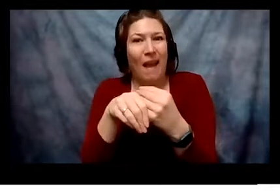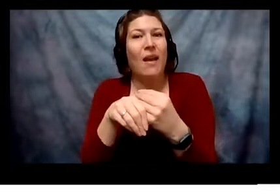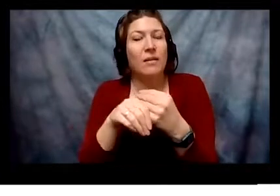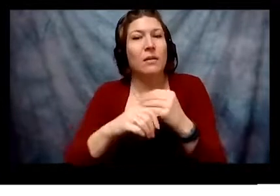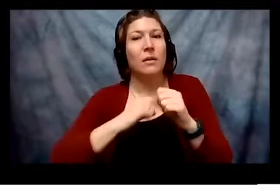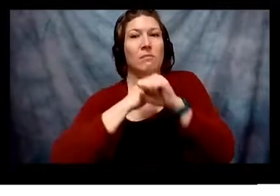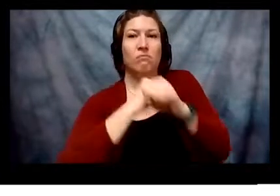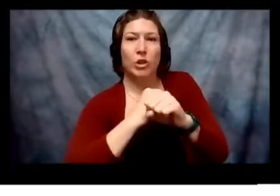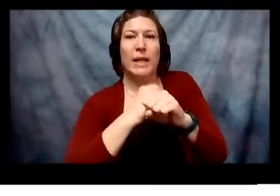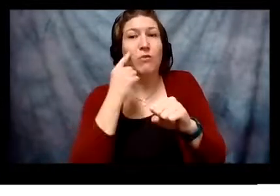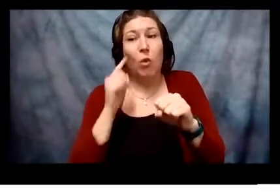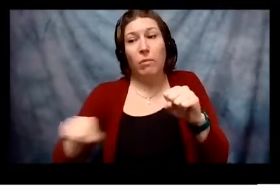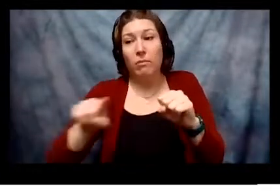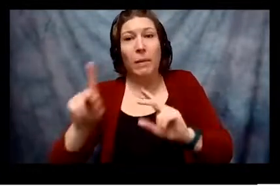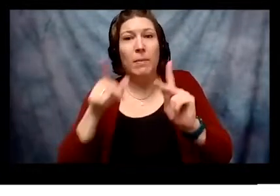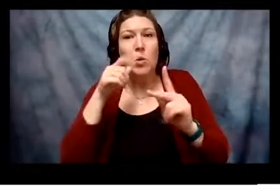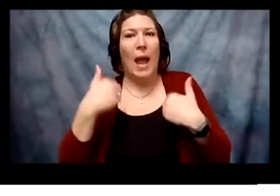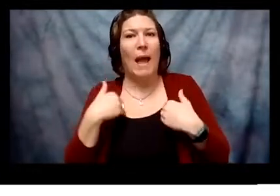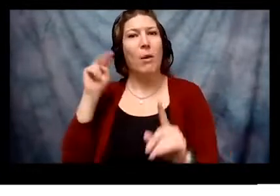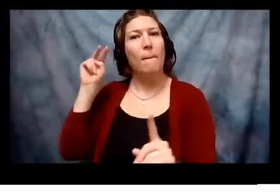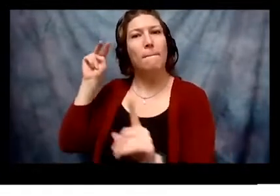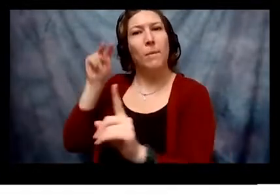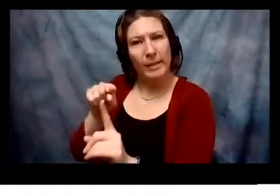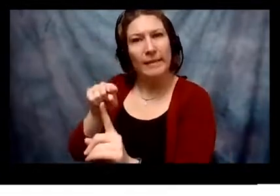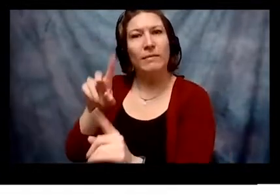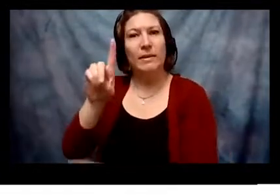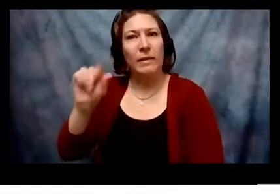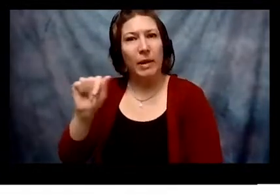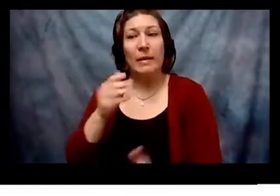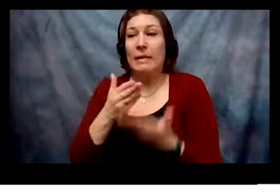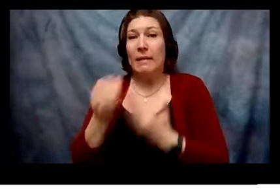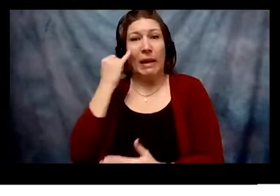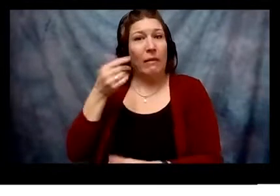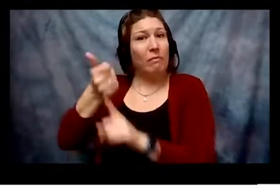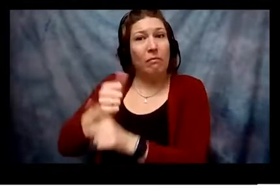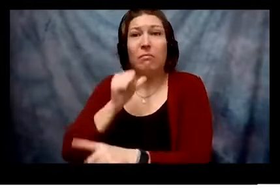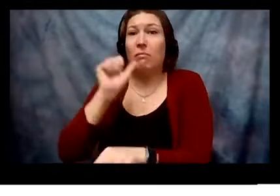perceived disability. Disability under the